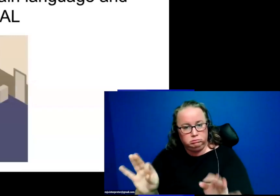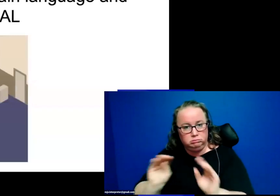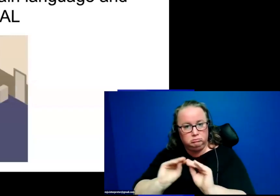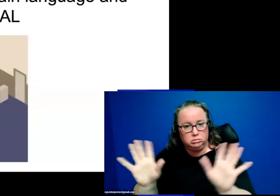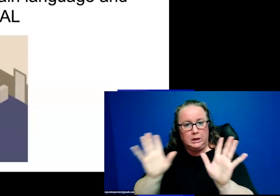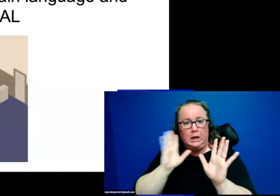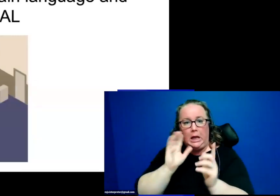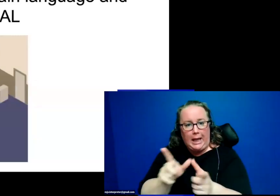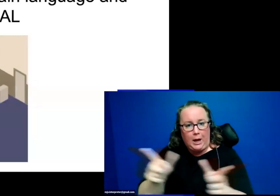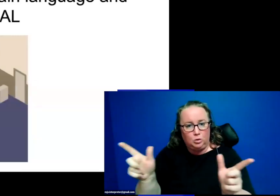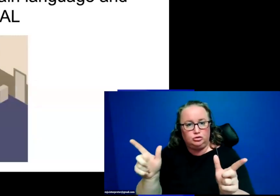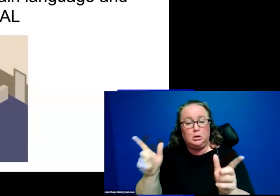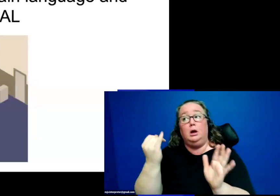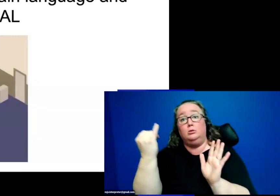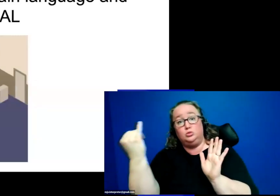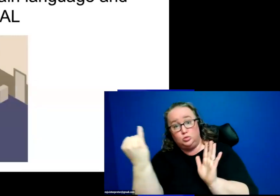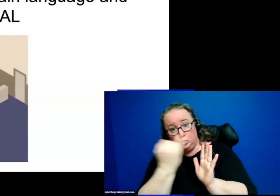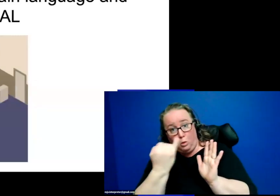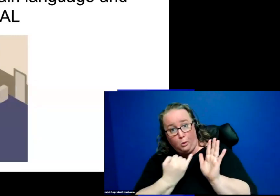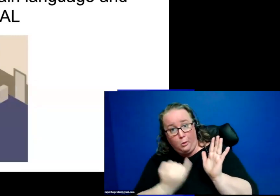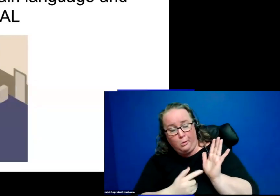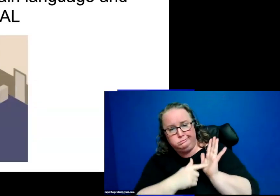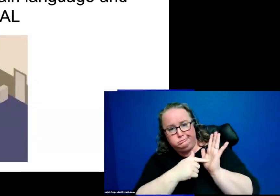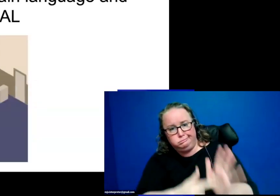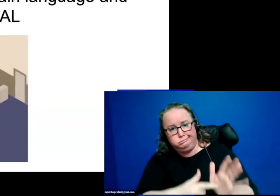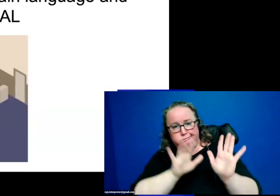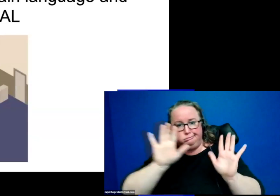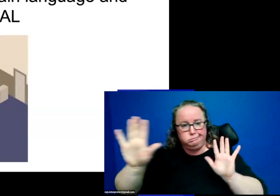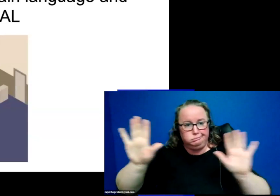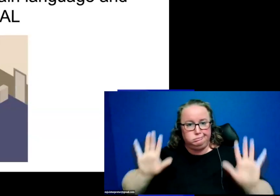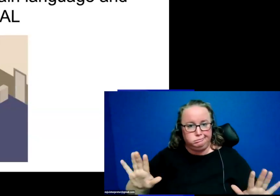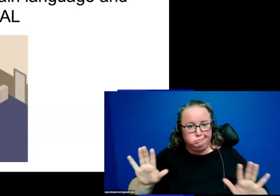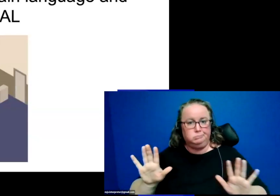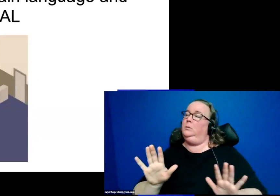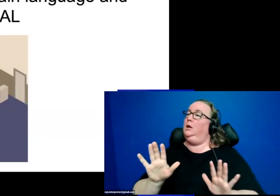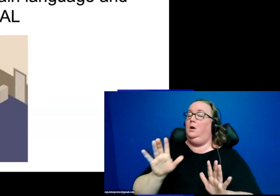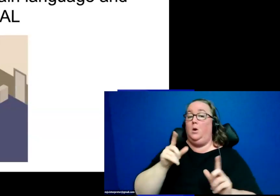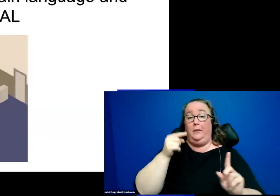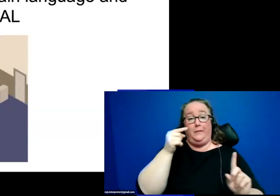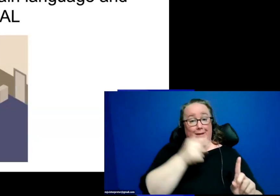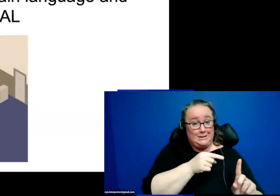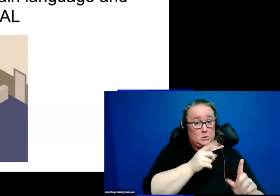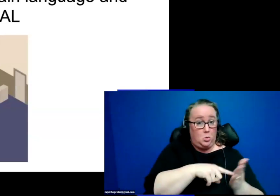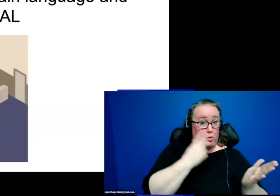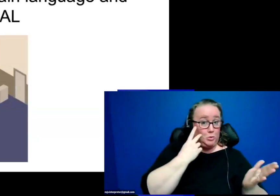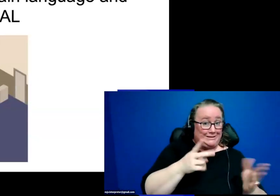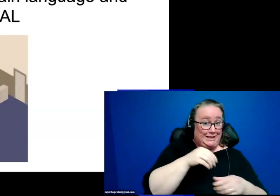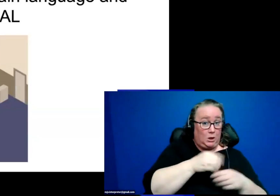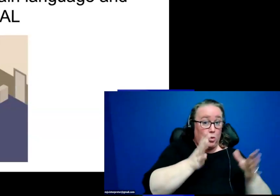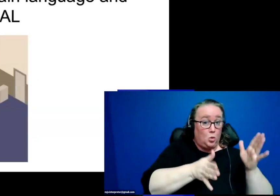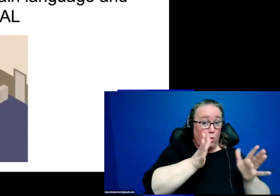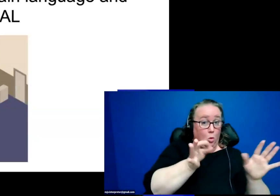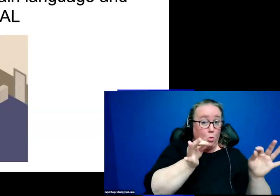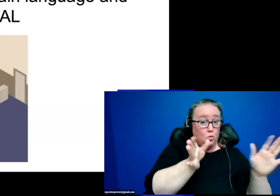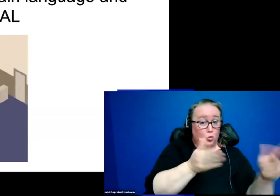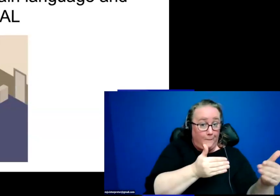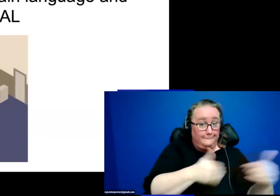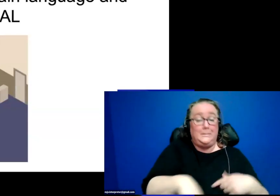a visual aid. It didn't look like this. But we drew her a visual aid of, like, this is what you're seeing in the courtroom. This is the order of how things talk.